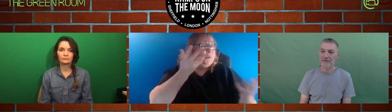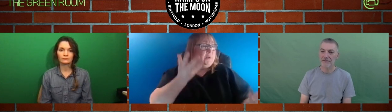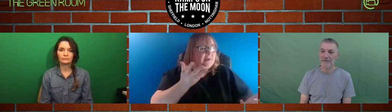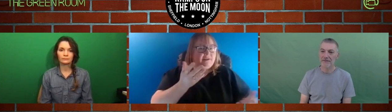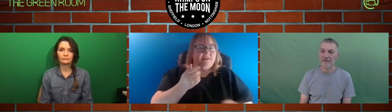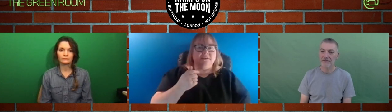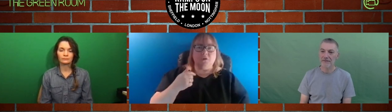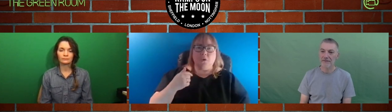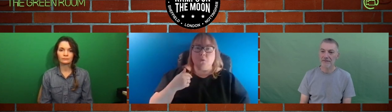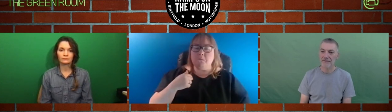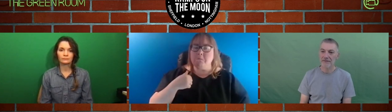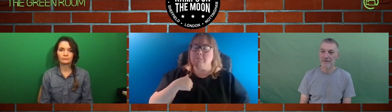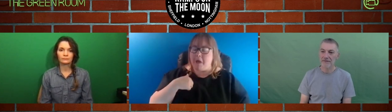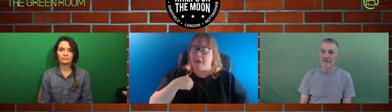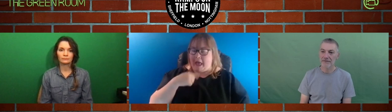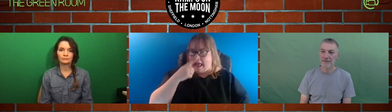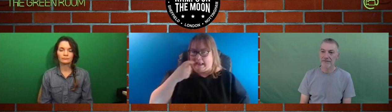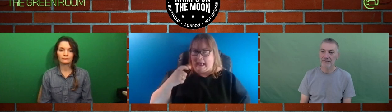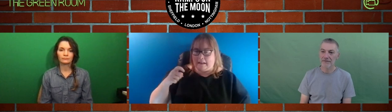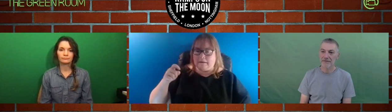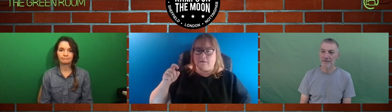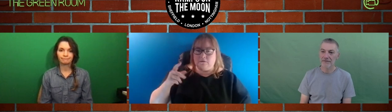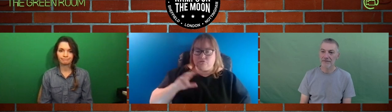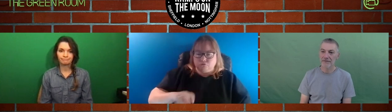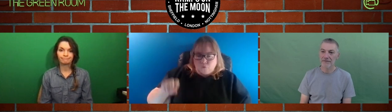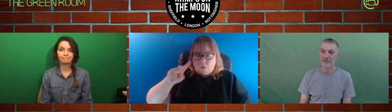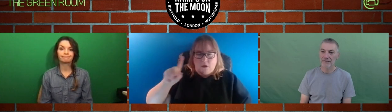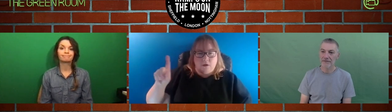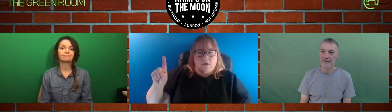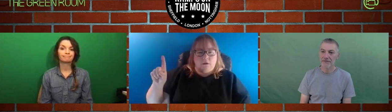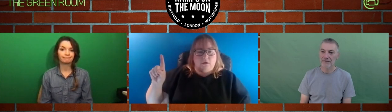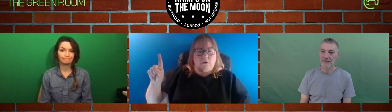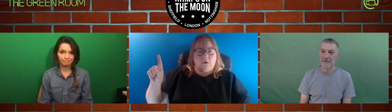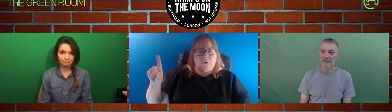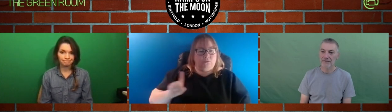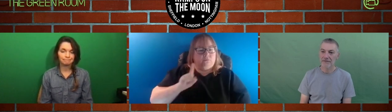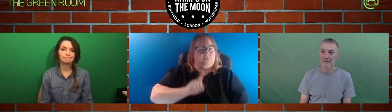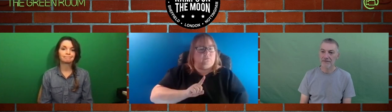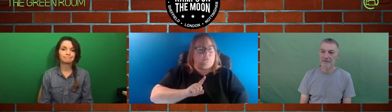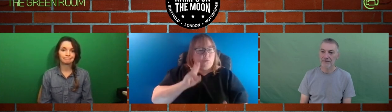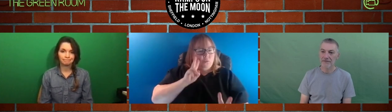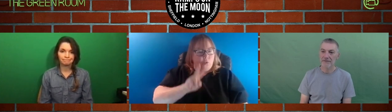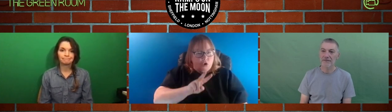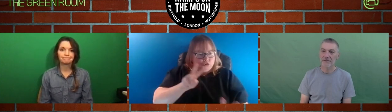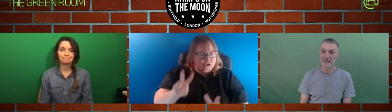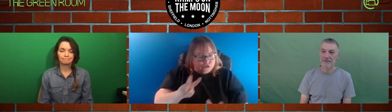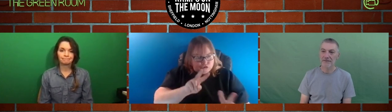and noting and keeping up exactly how we'd rehearse and could see when things had